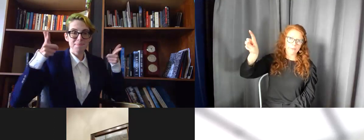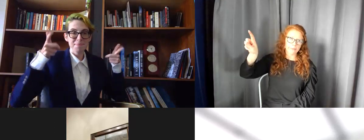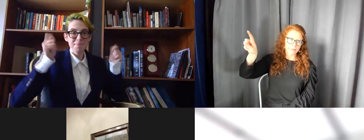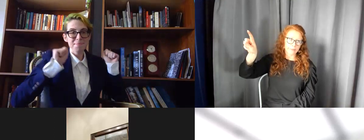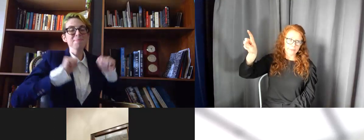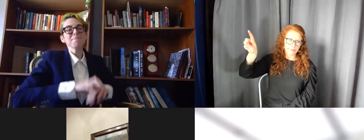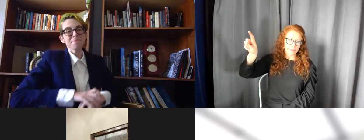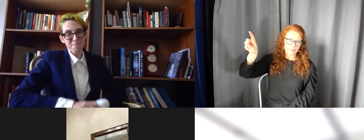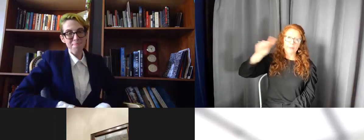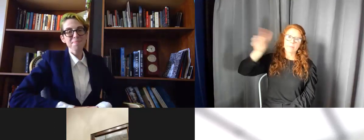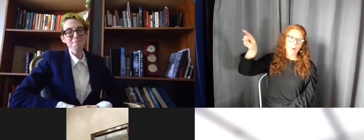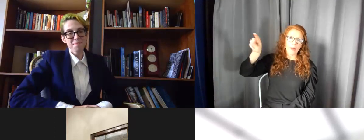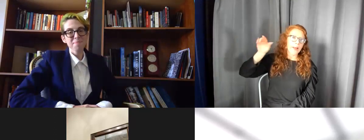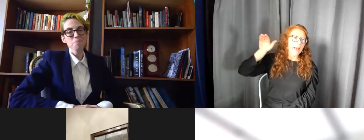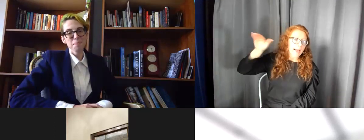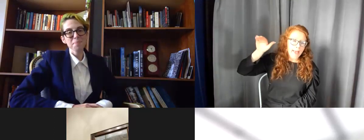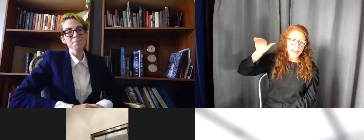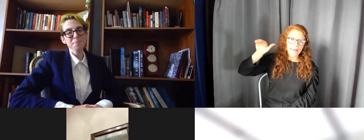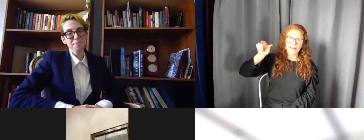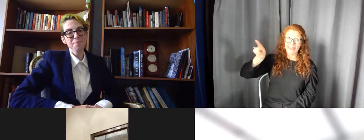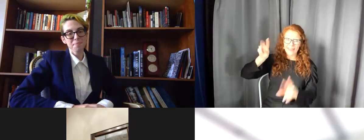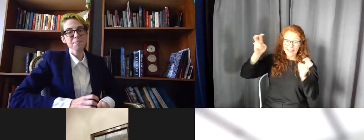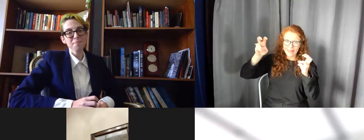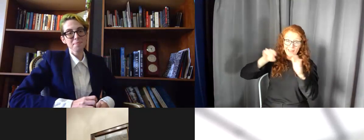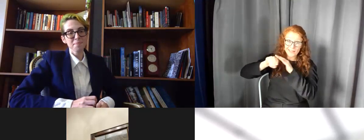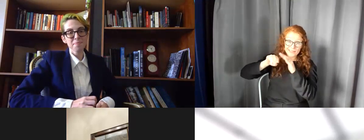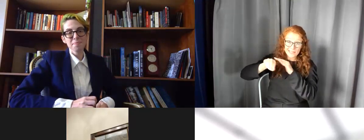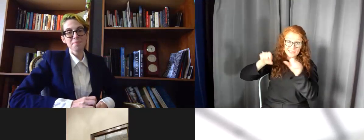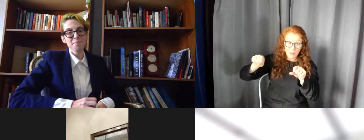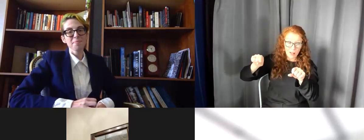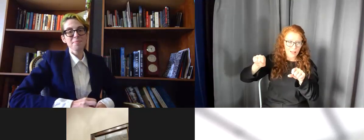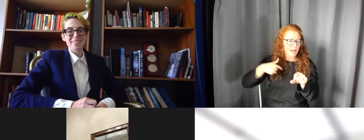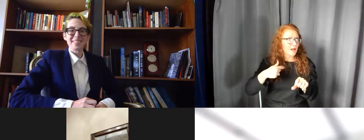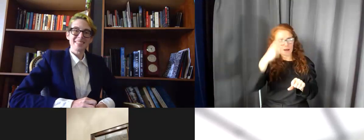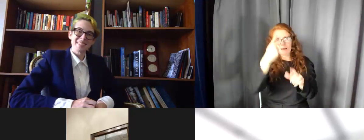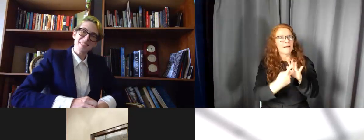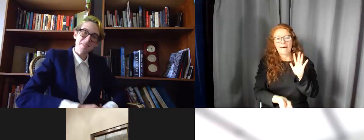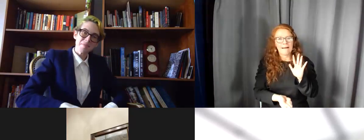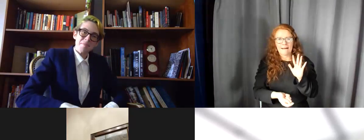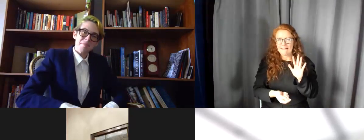Grace: like hey? The accessible again Can't think of the word the accessible like traffic.